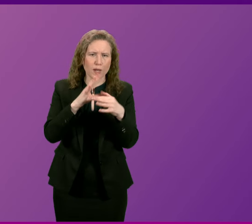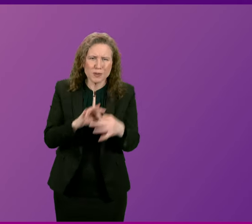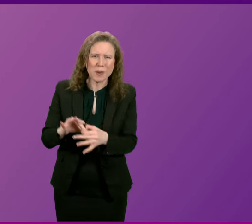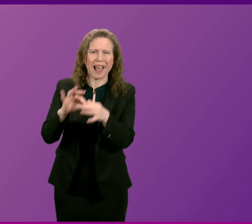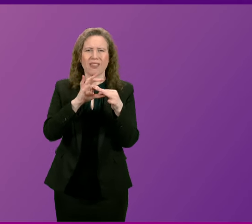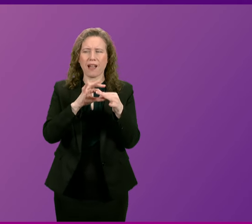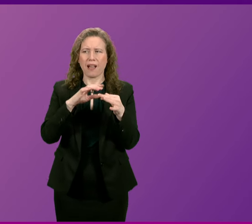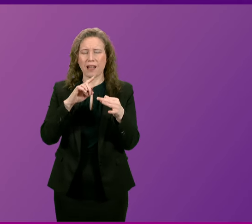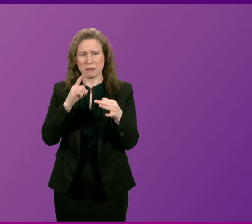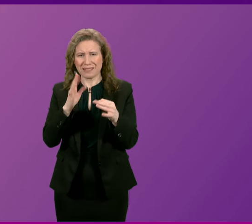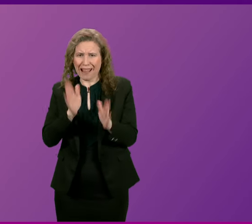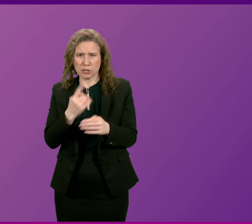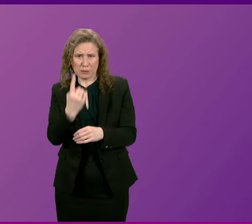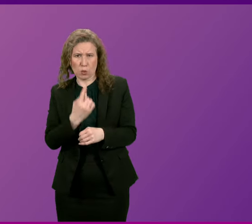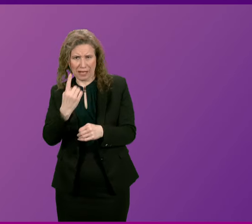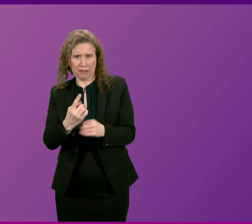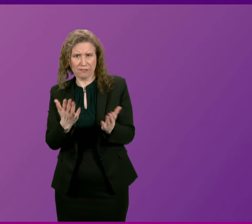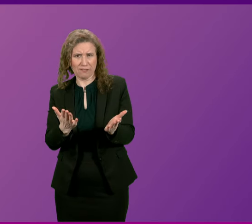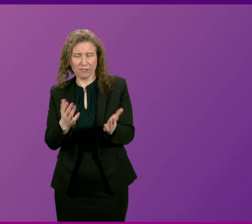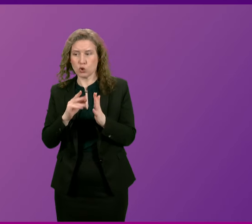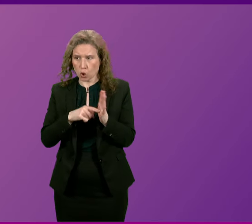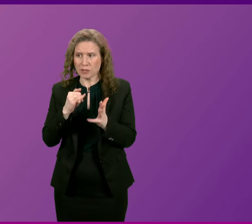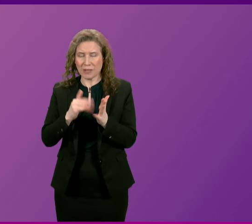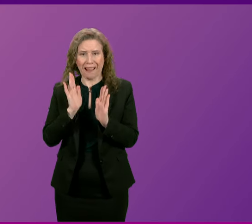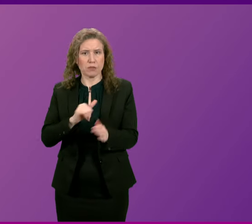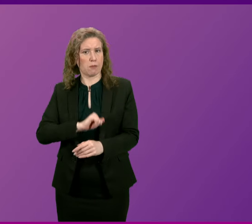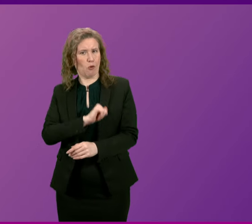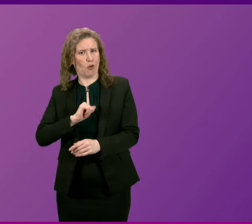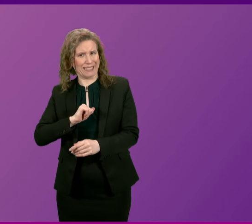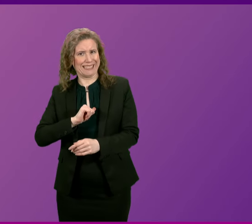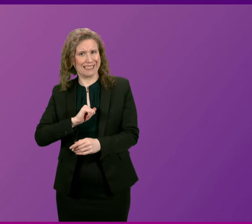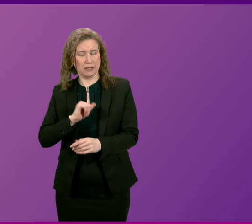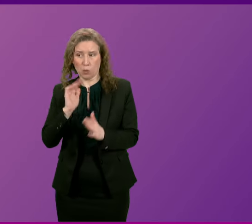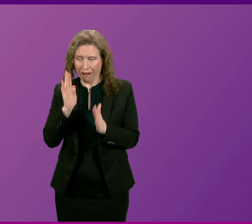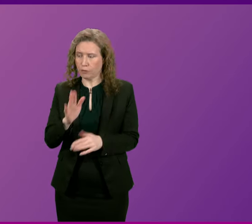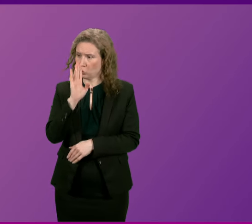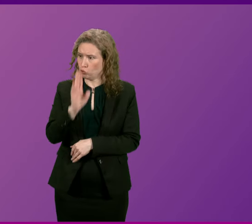but some of that has to come from him. He has to be honest. He has to give a straight answer. I